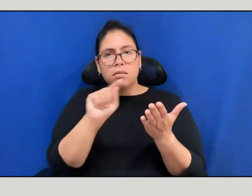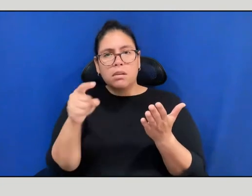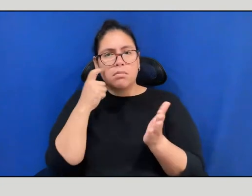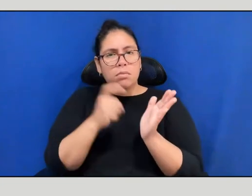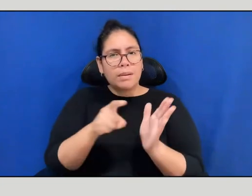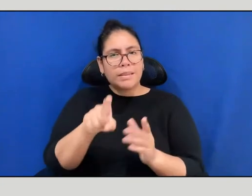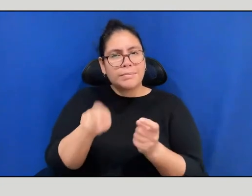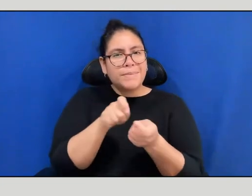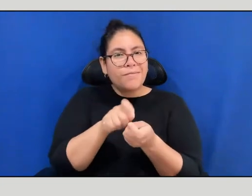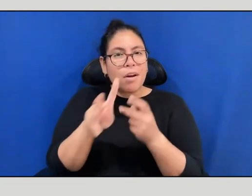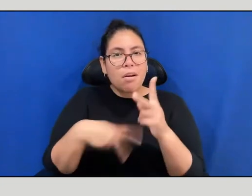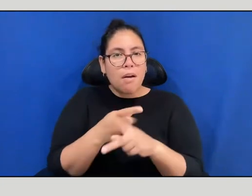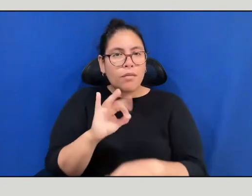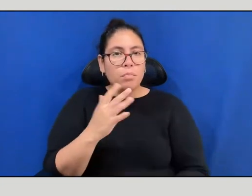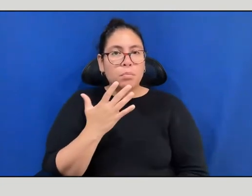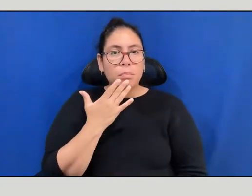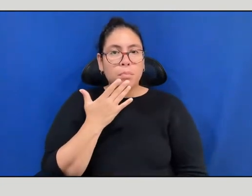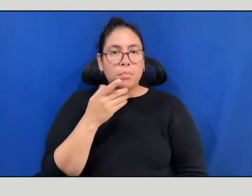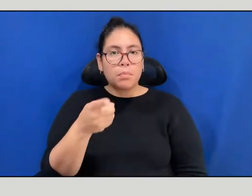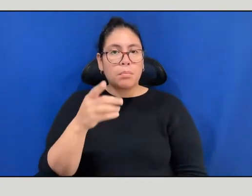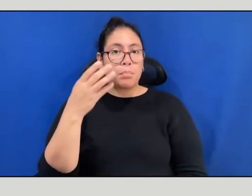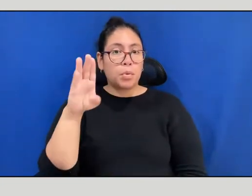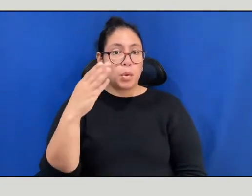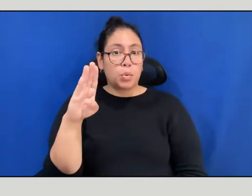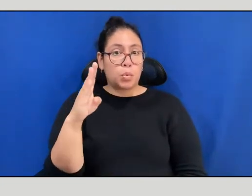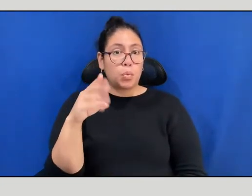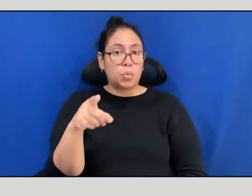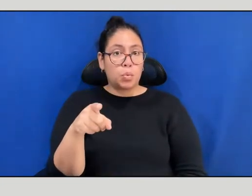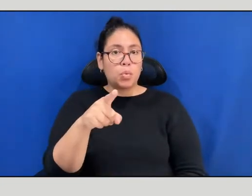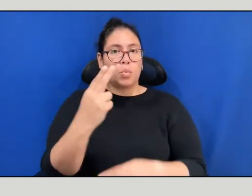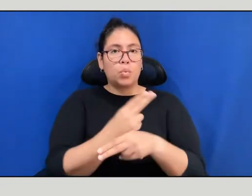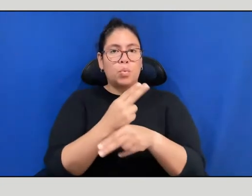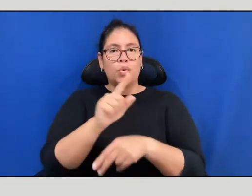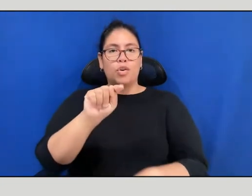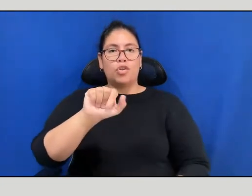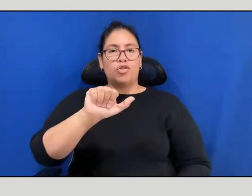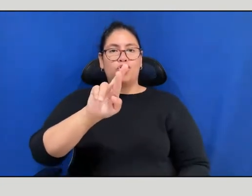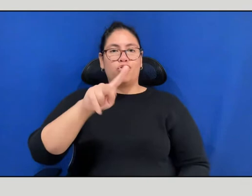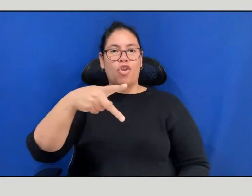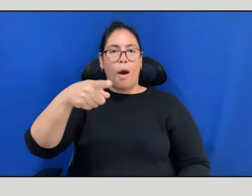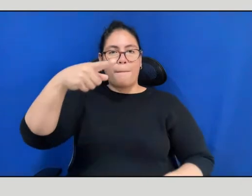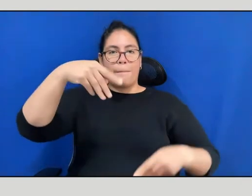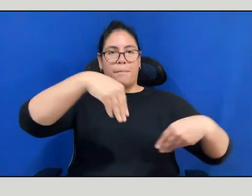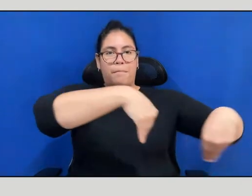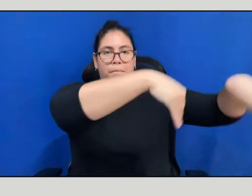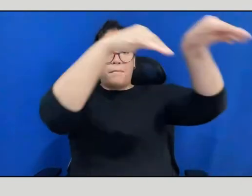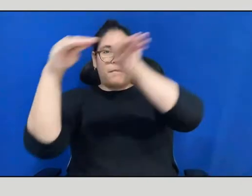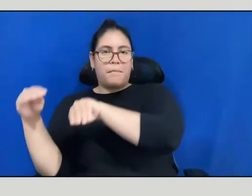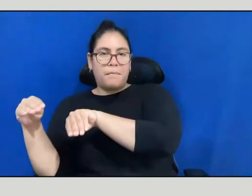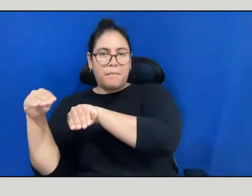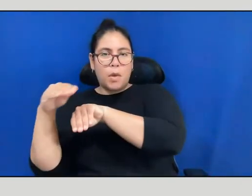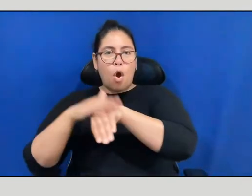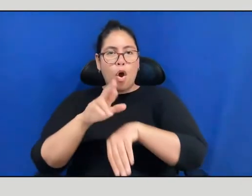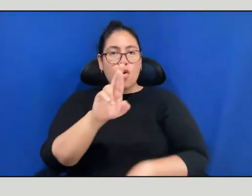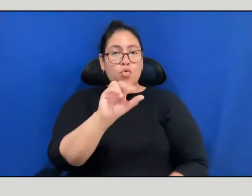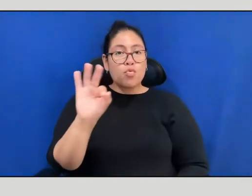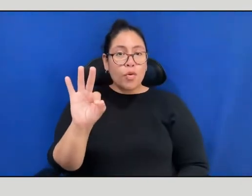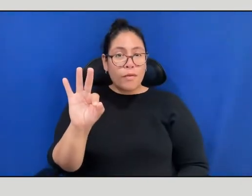that you used the tarps, the roof tarps. I don't know if that's what's happening in this piece as well